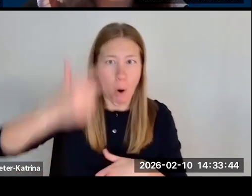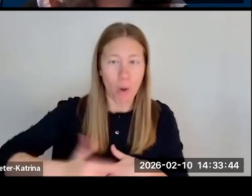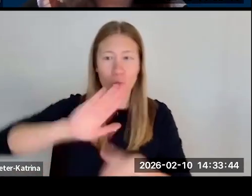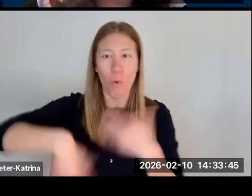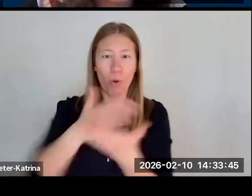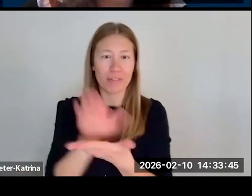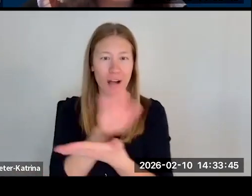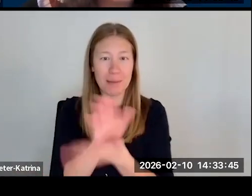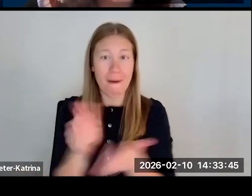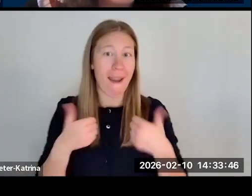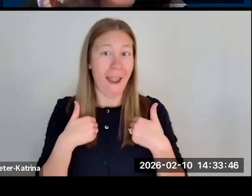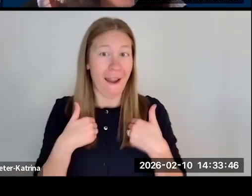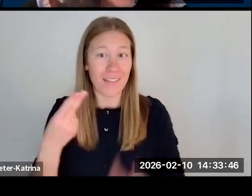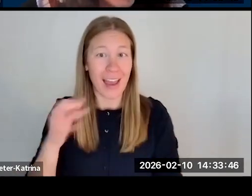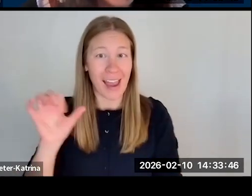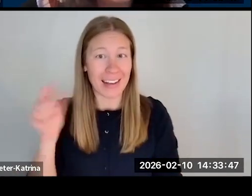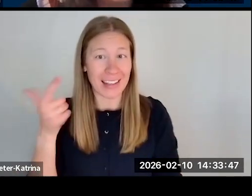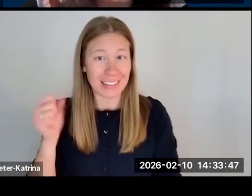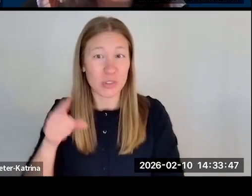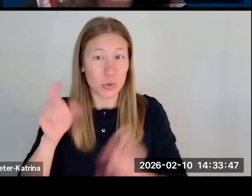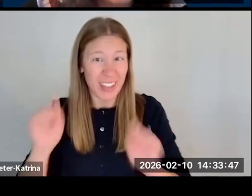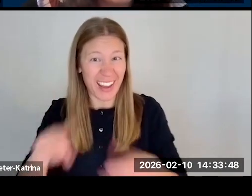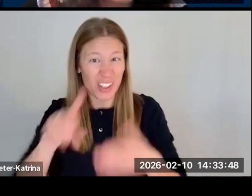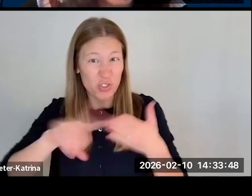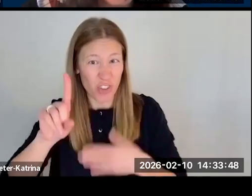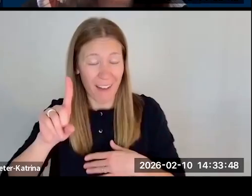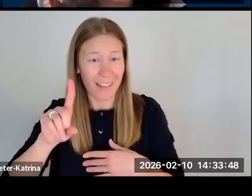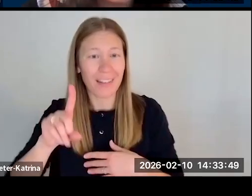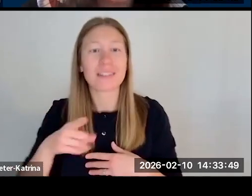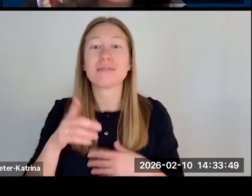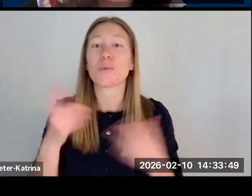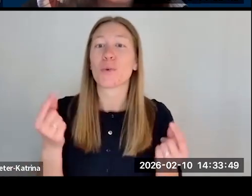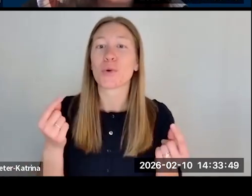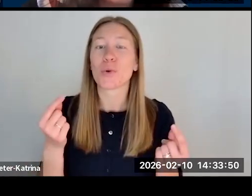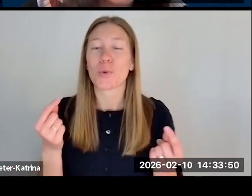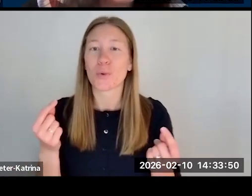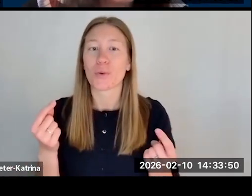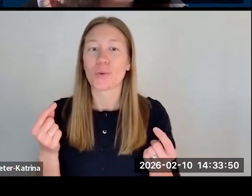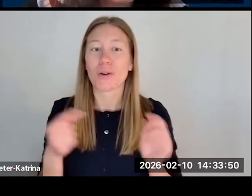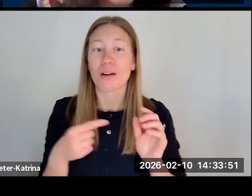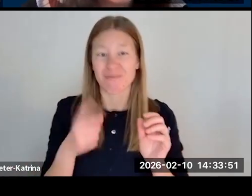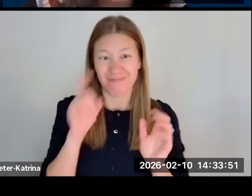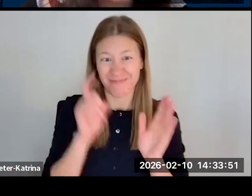to the left hand side of the screen. There's a show tabs and outline circle button.